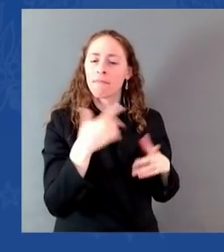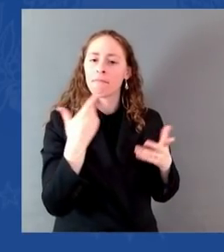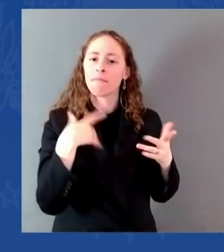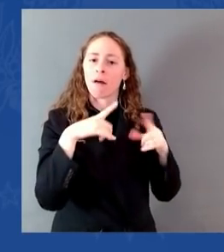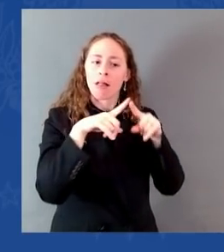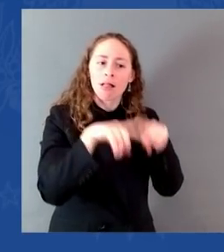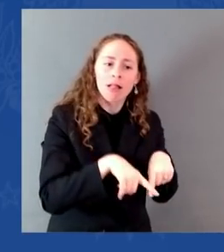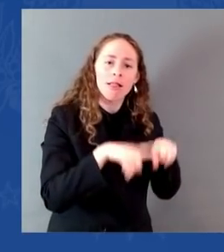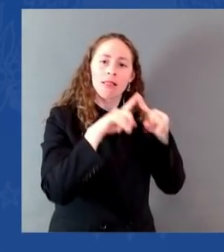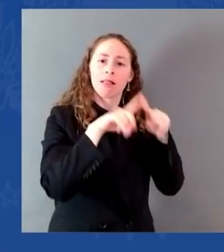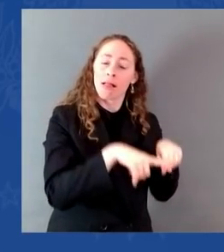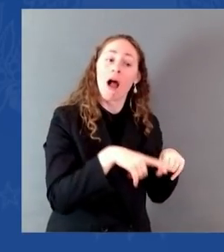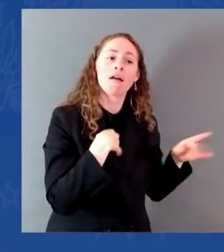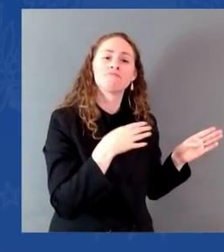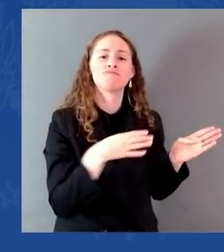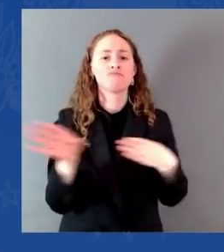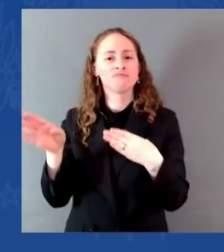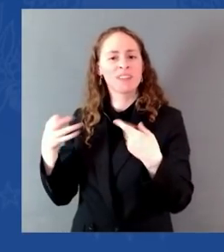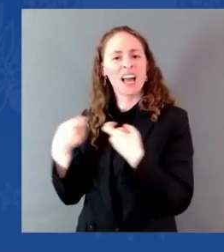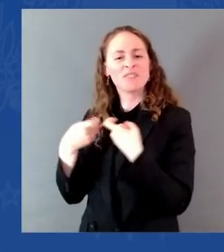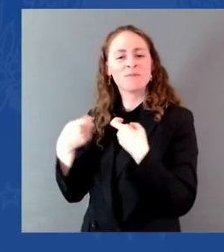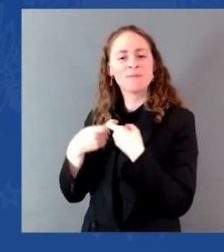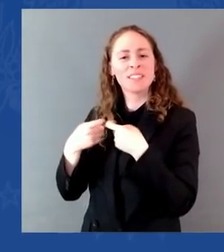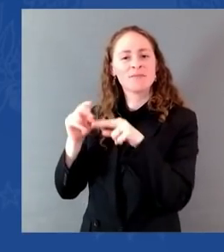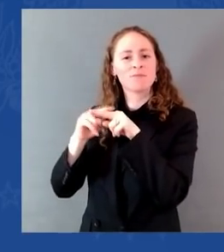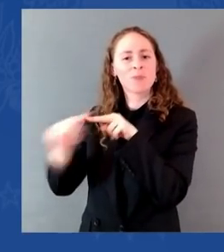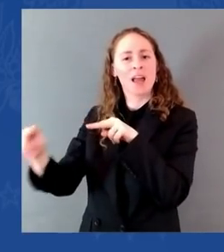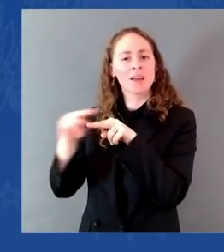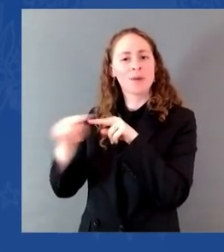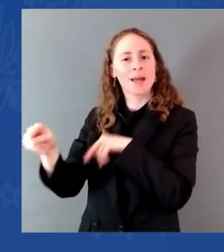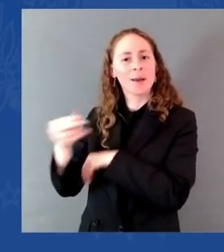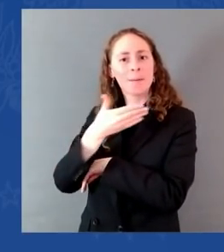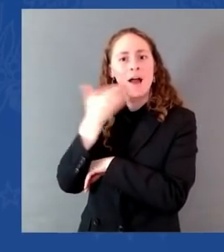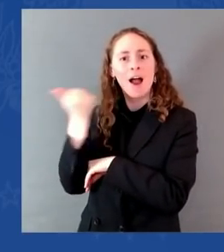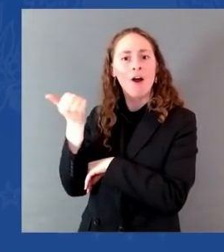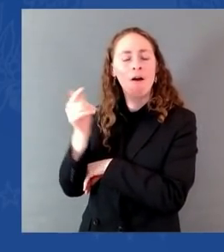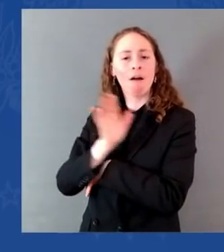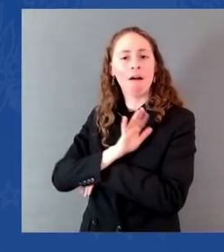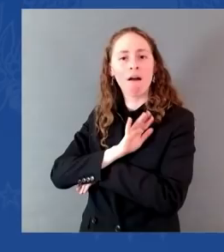Imagine replacing buses that are past their useful life, switching from diesel to electric,